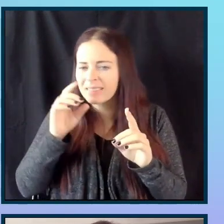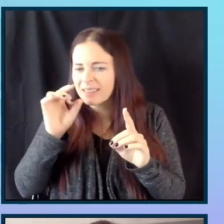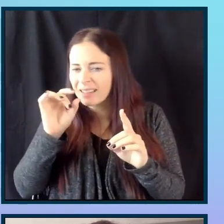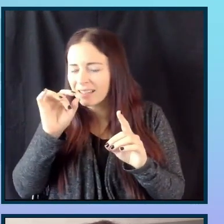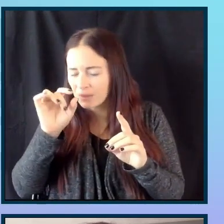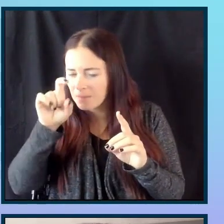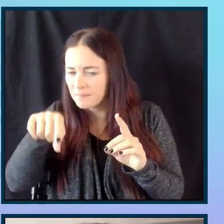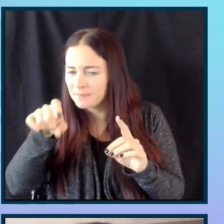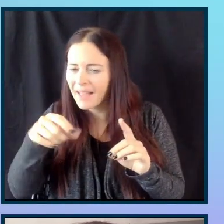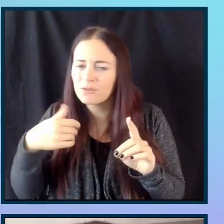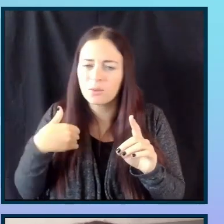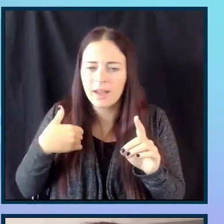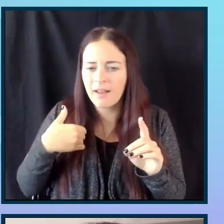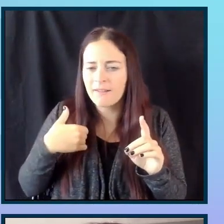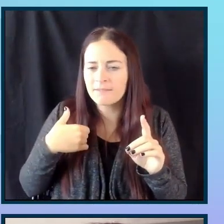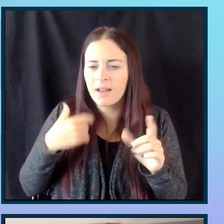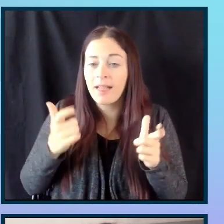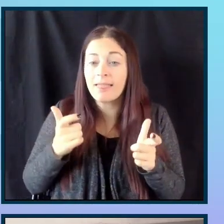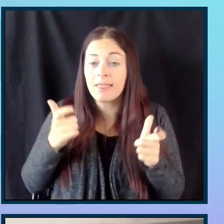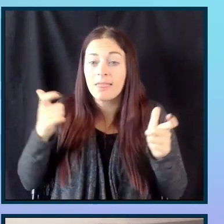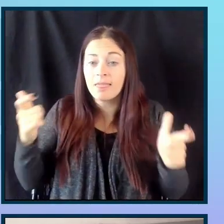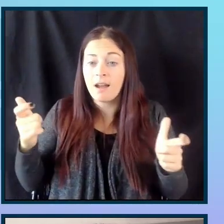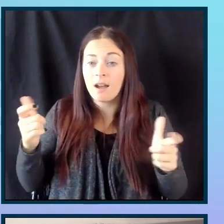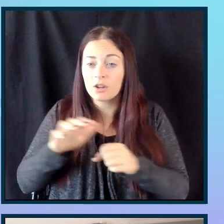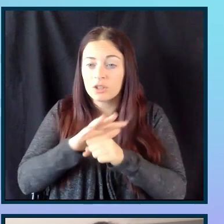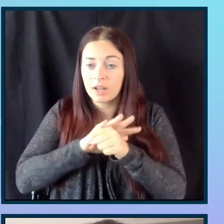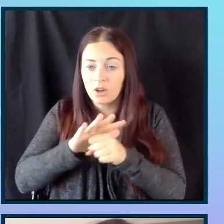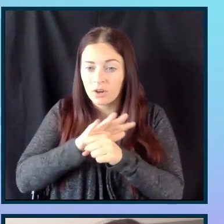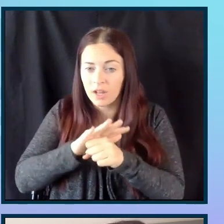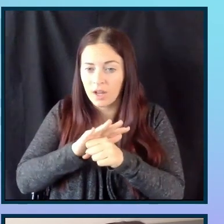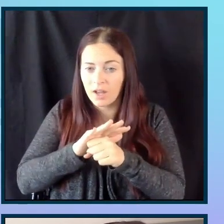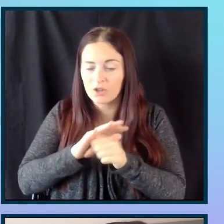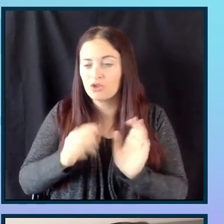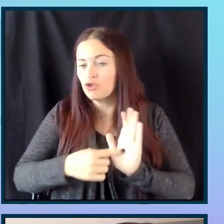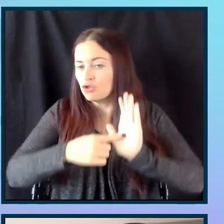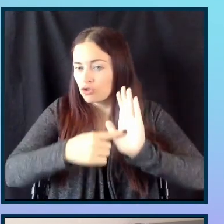a sufficiently large area of the focus indicator that has enough contrast.